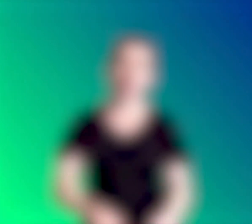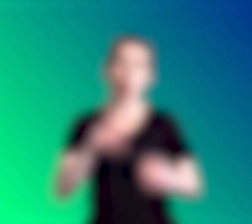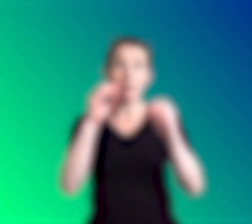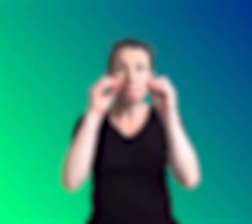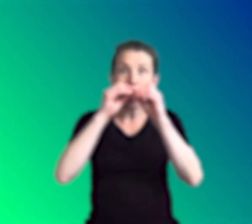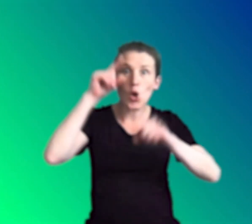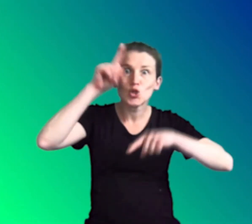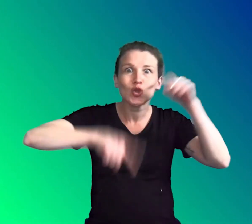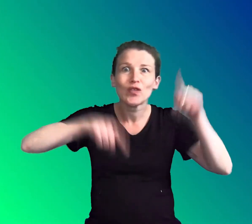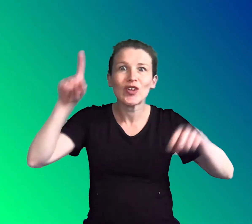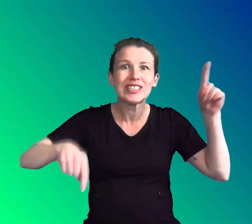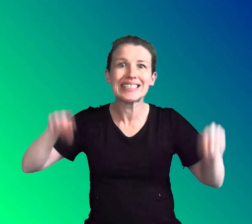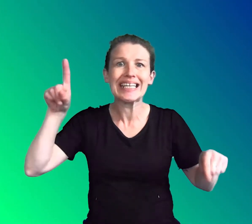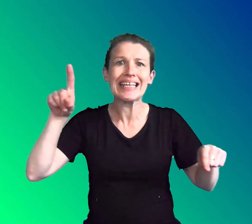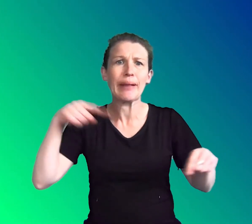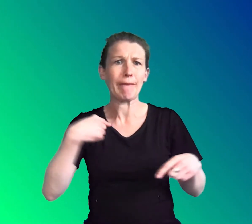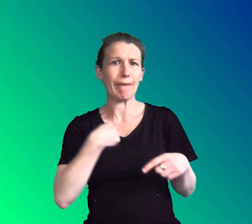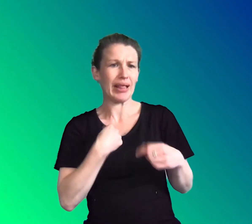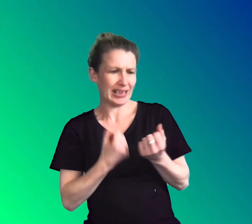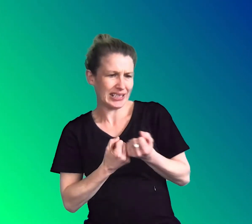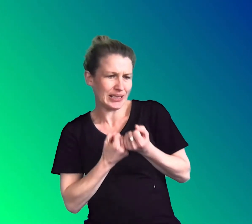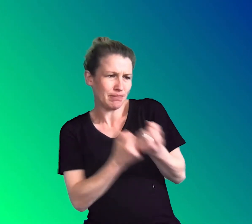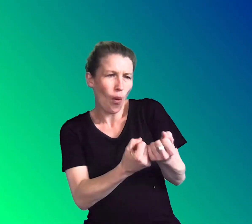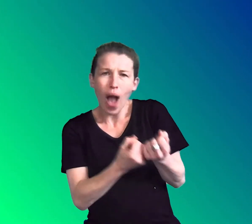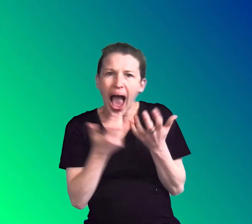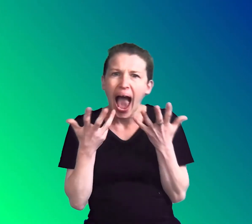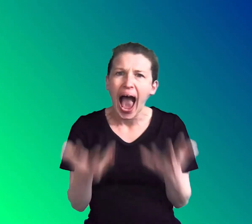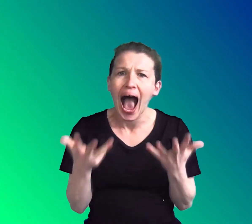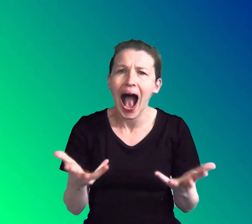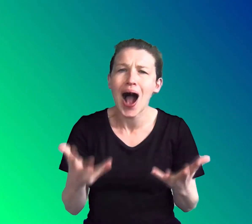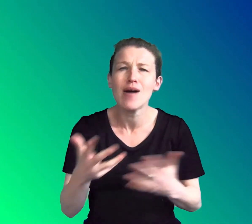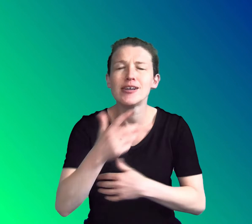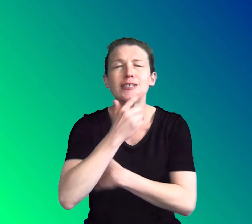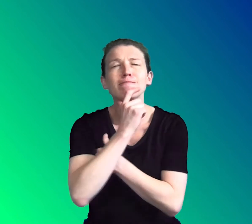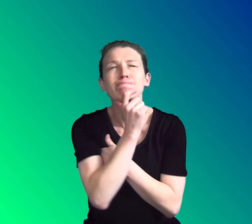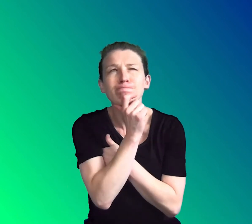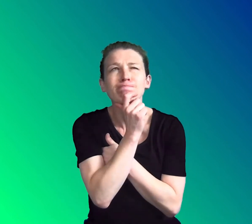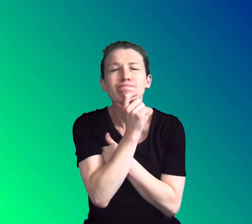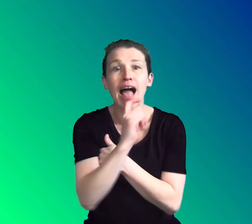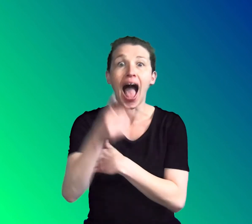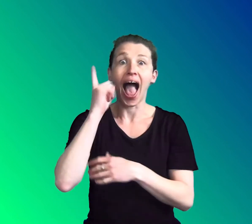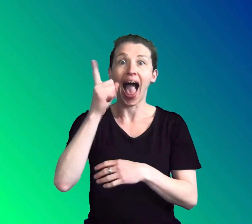So if that leaves you wondering what can I do to support biodiversity?